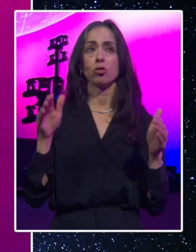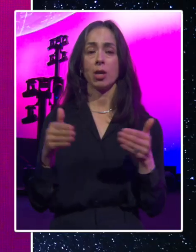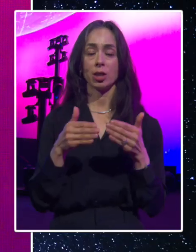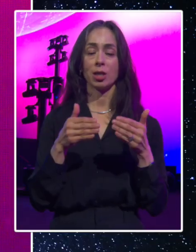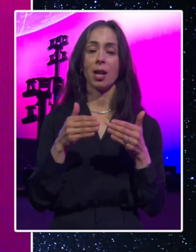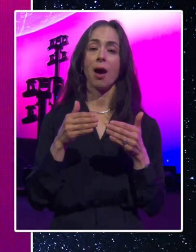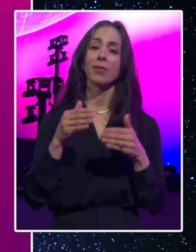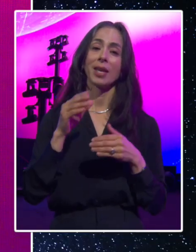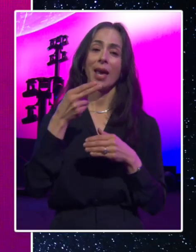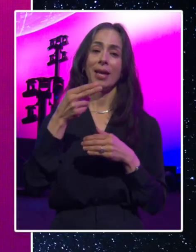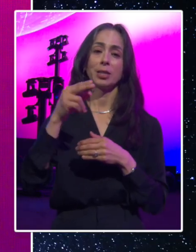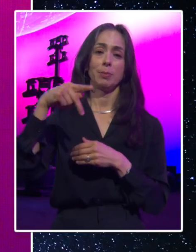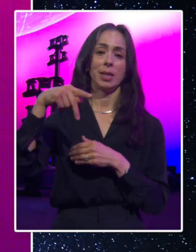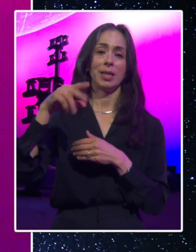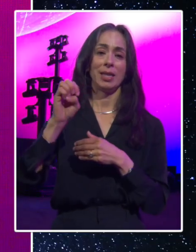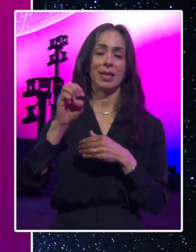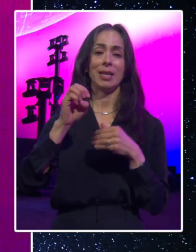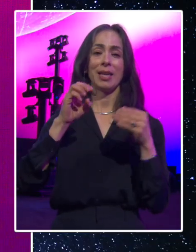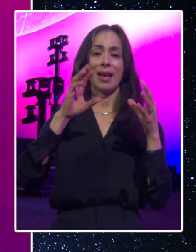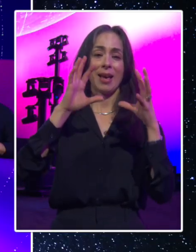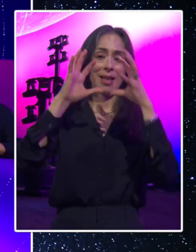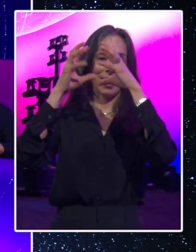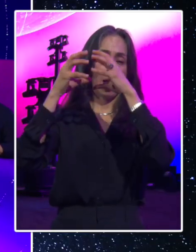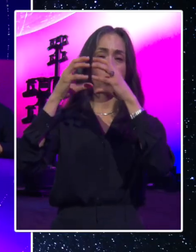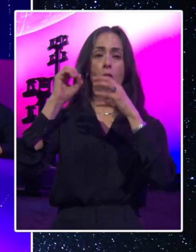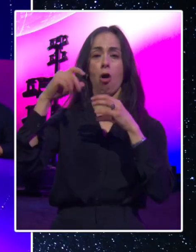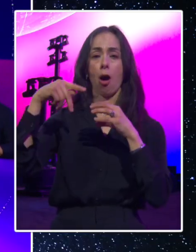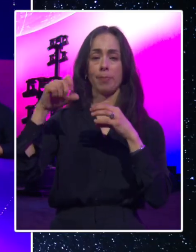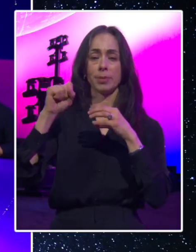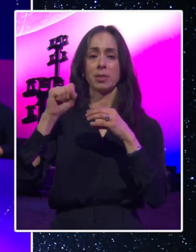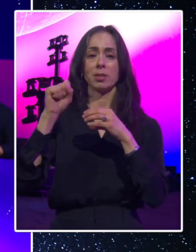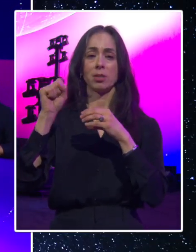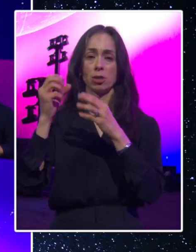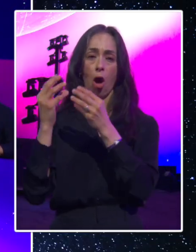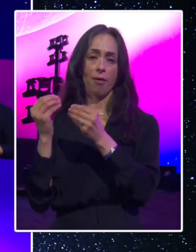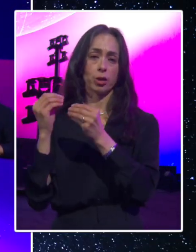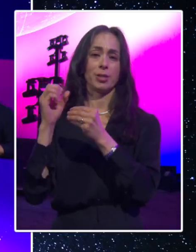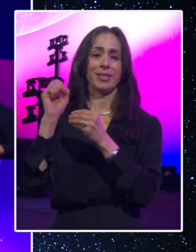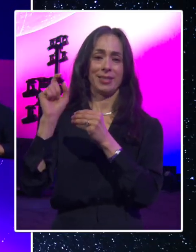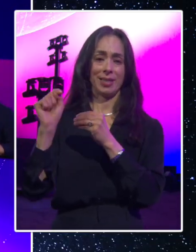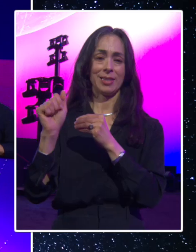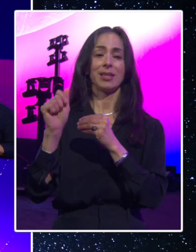with the introduction of the HPE Cloud Ops Software Suite.